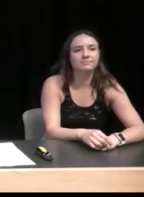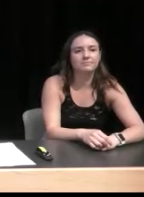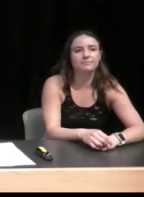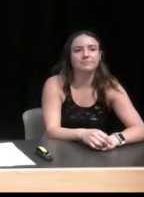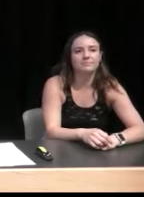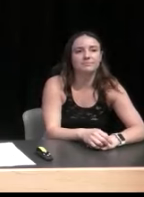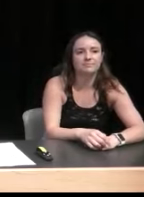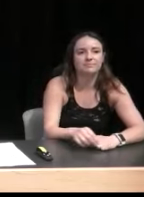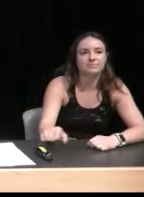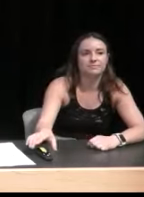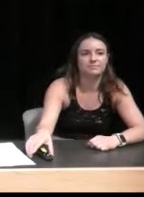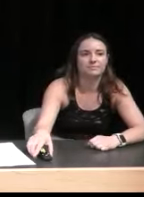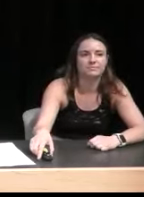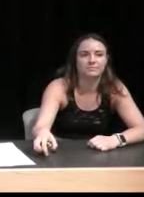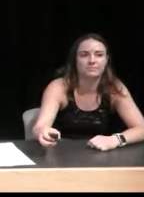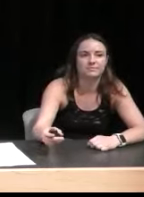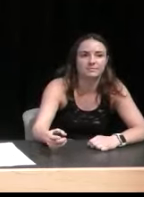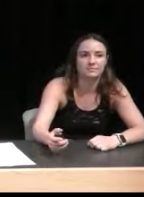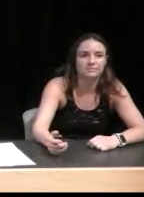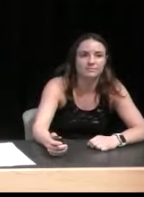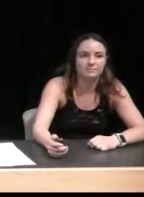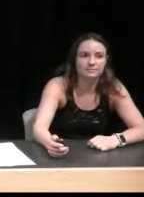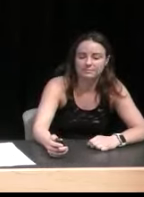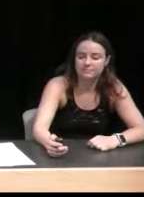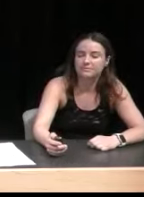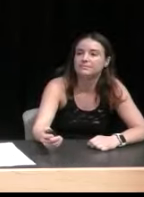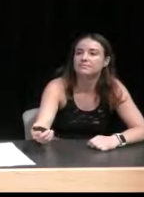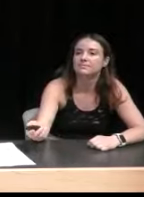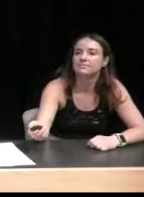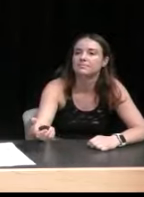we'll clarify the interpreters will clarify with us before moving on too just so you